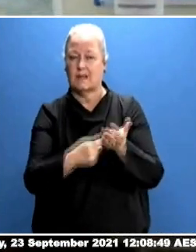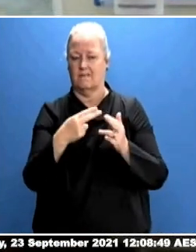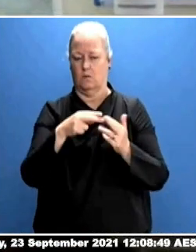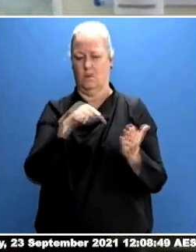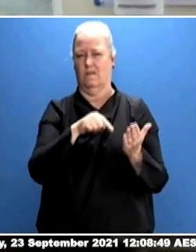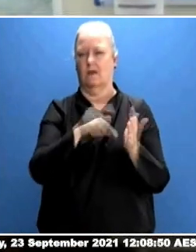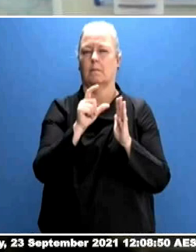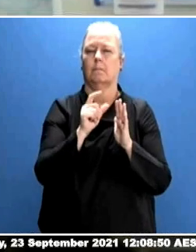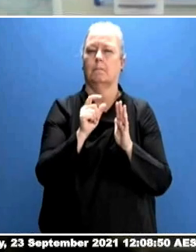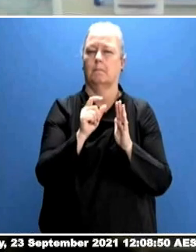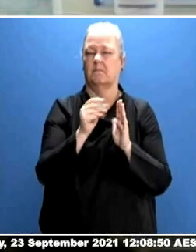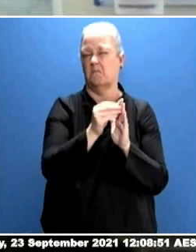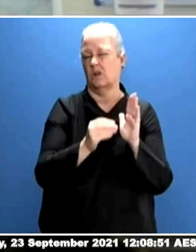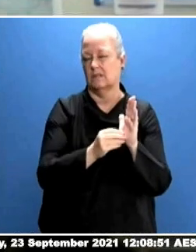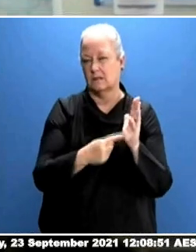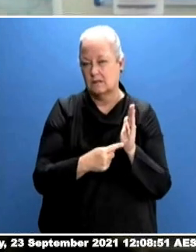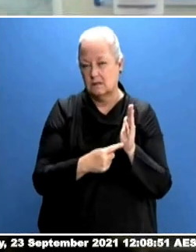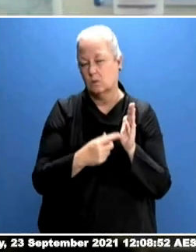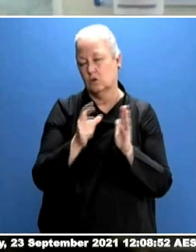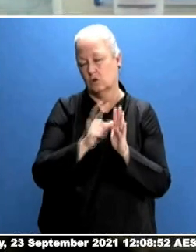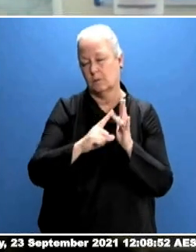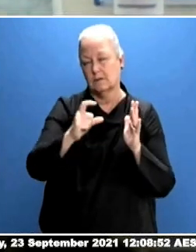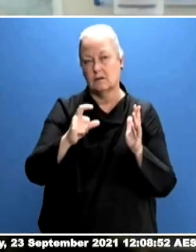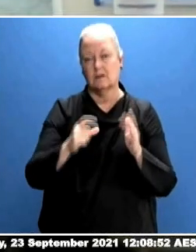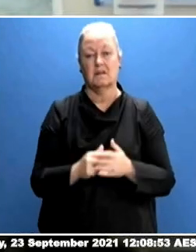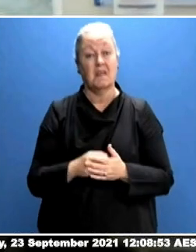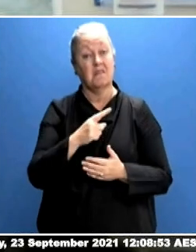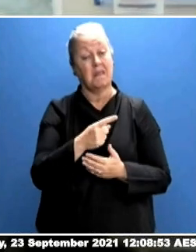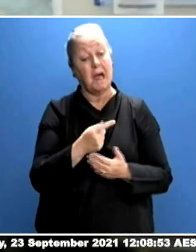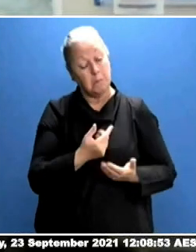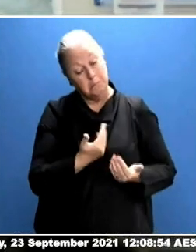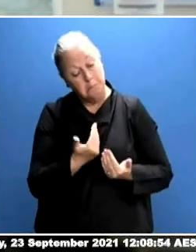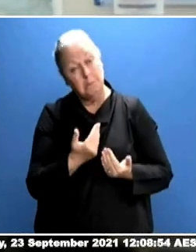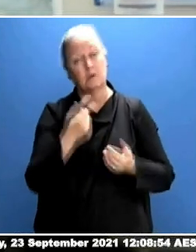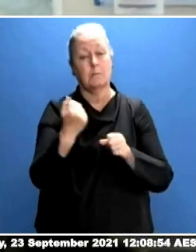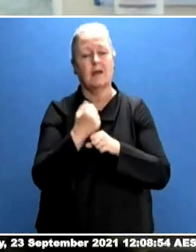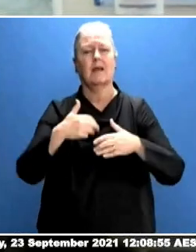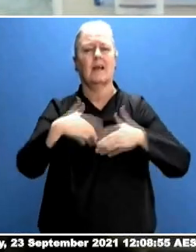We certainly would welcome the opportunity to make some suggested changes to it, but to my knowledge,